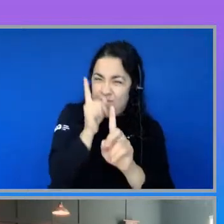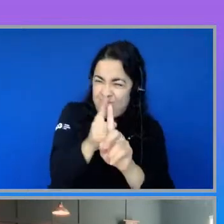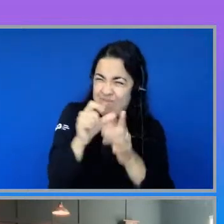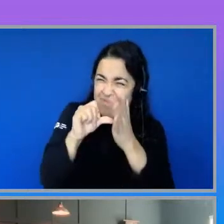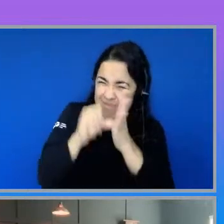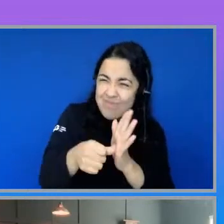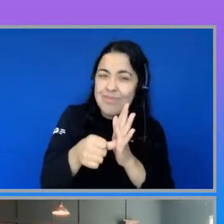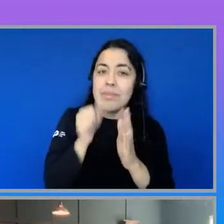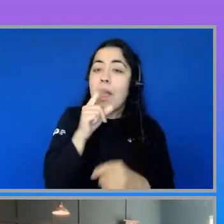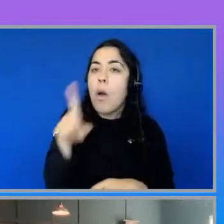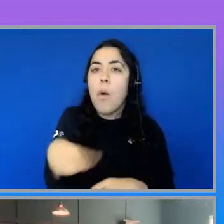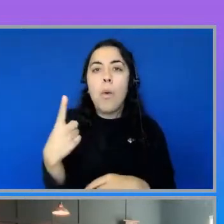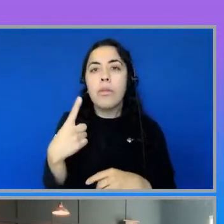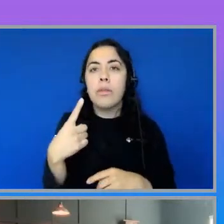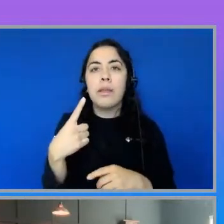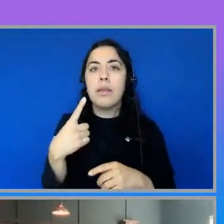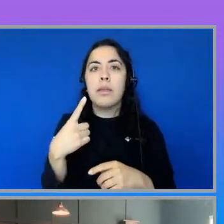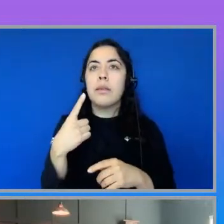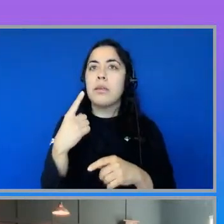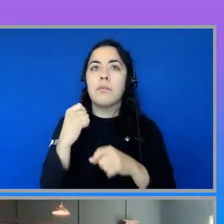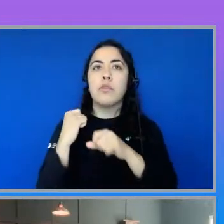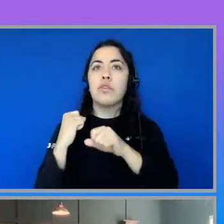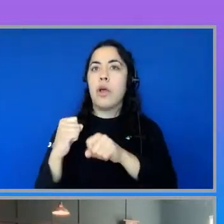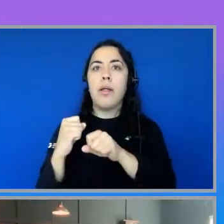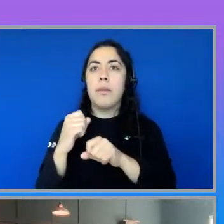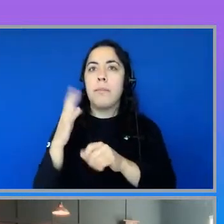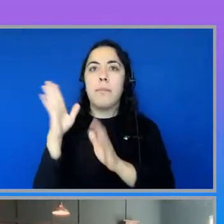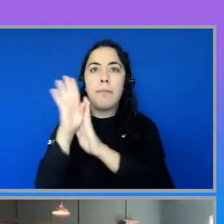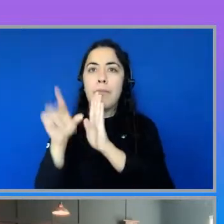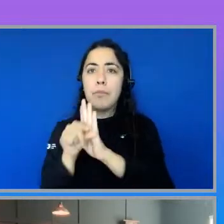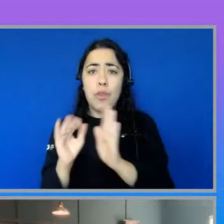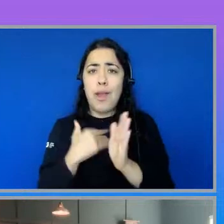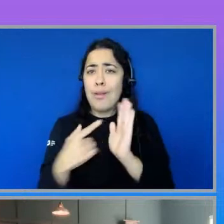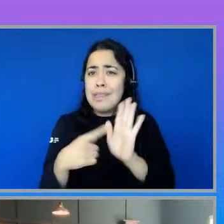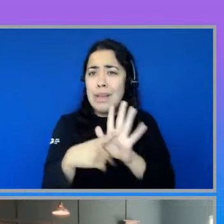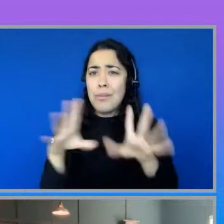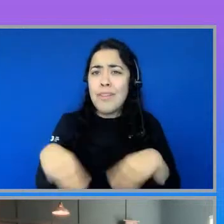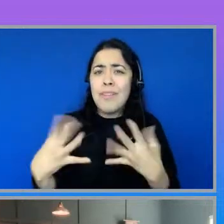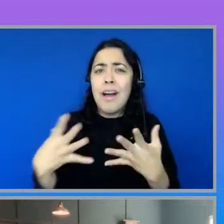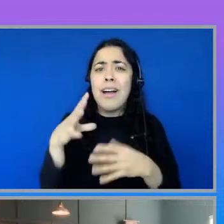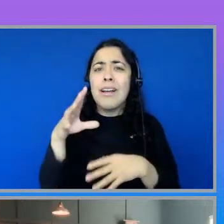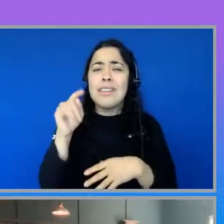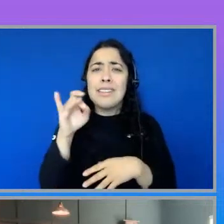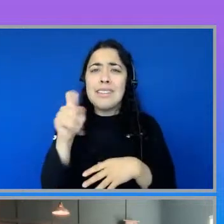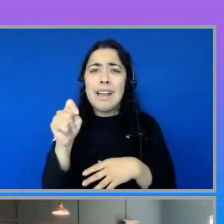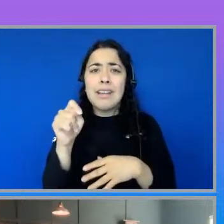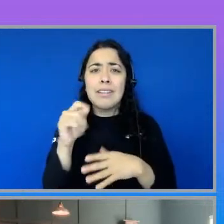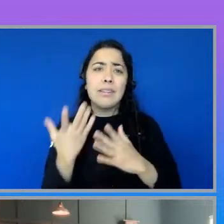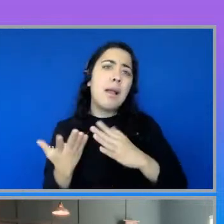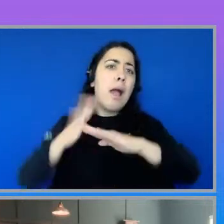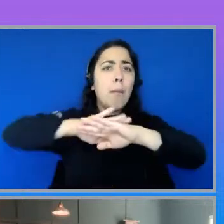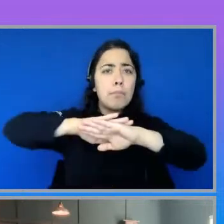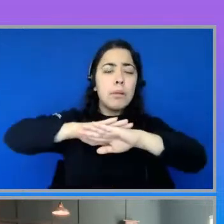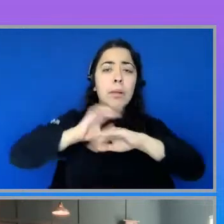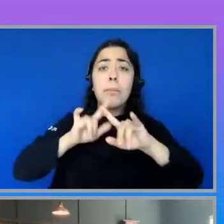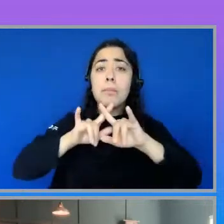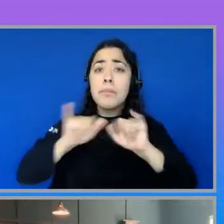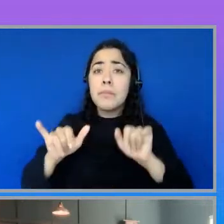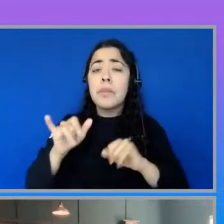make this a point. It's not just on solid backgrounds. We've been showing examples of link of text on top of a button, but when we